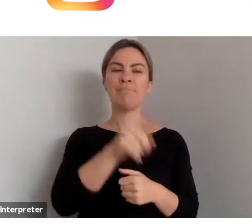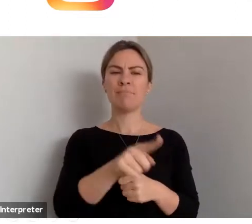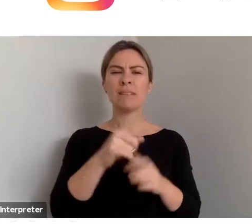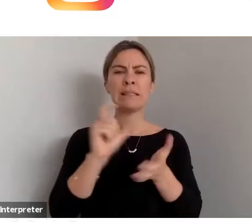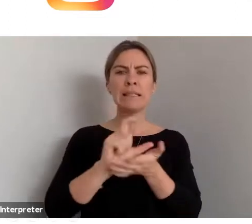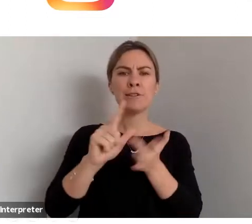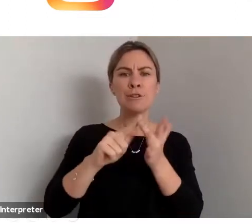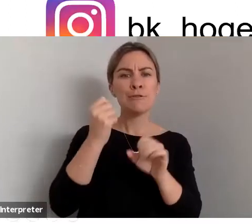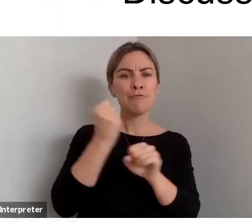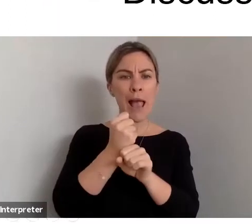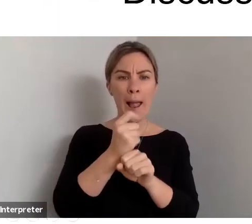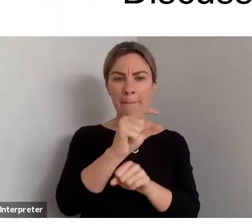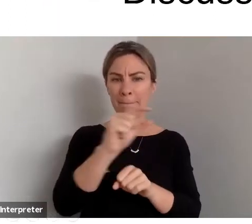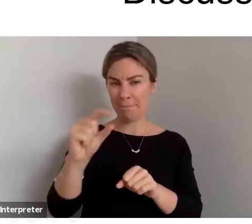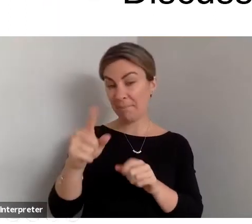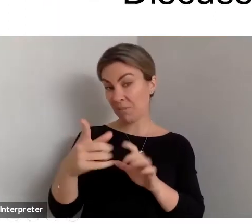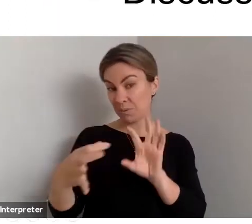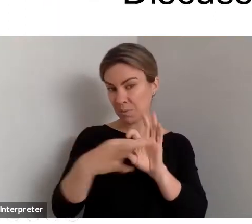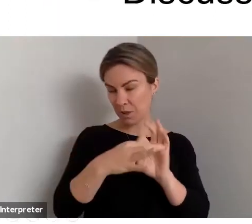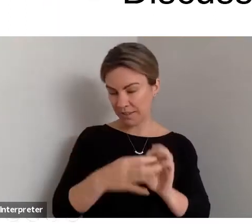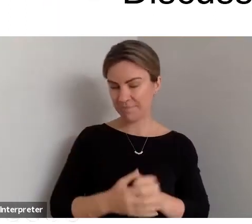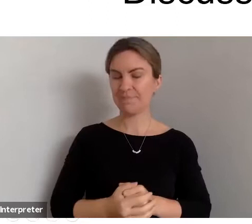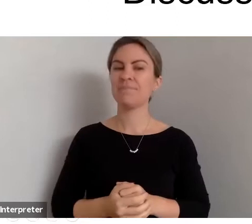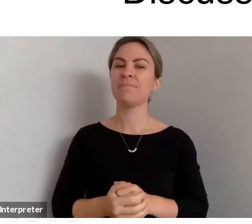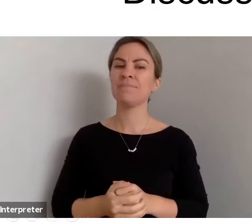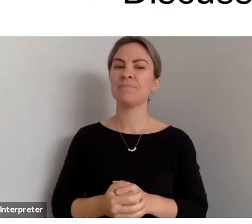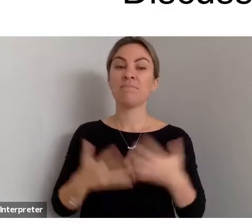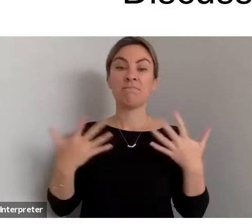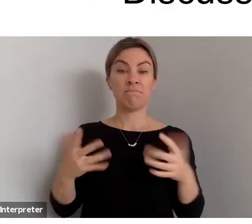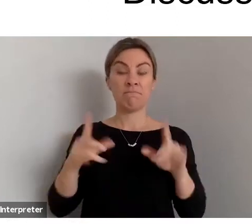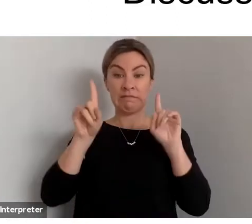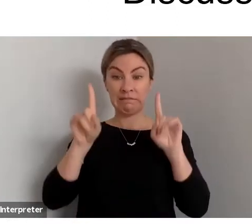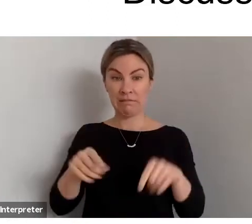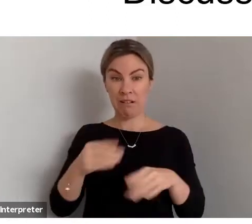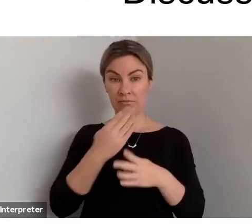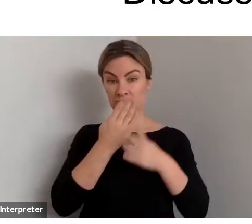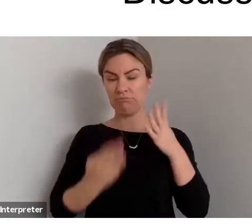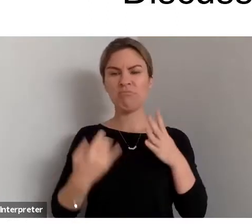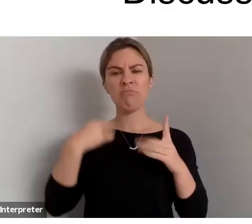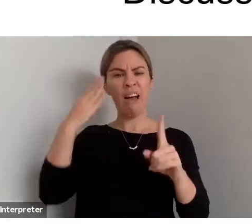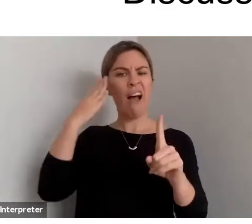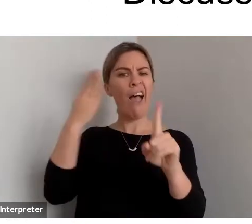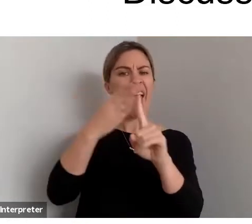Jumping right in, here are the aims that we are going to work on today.